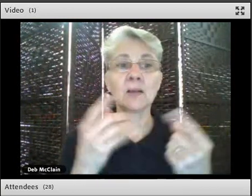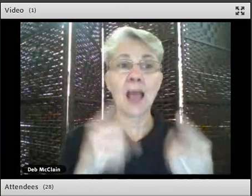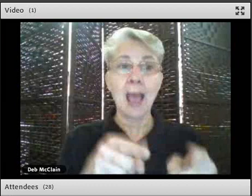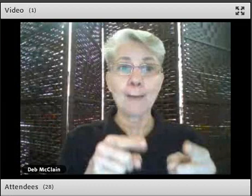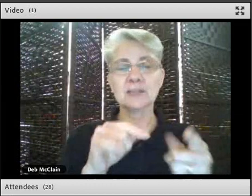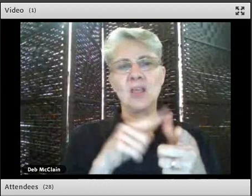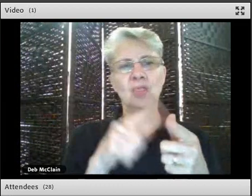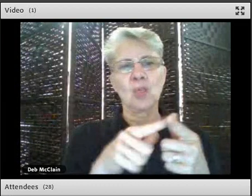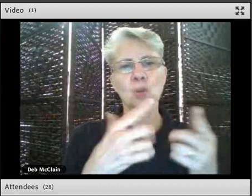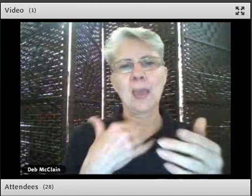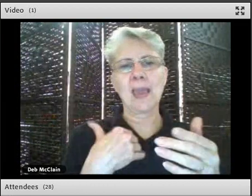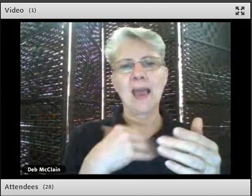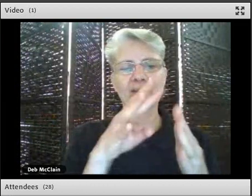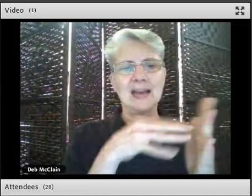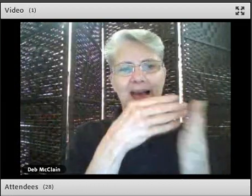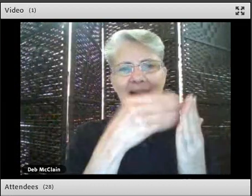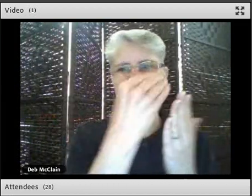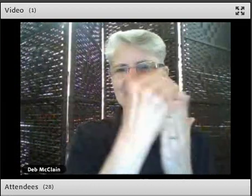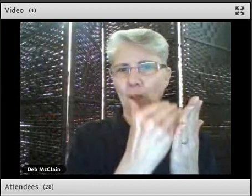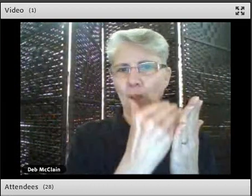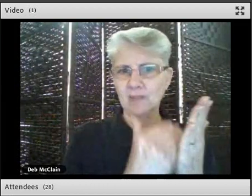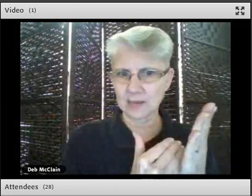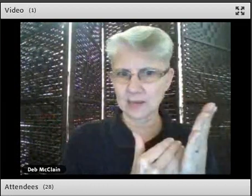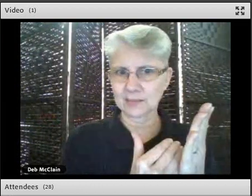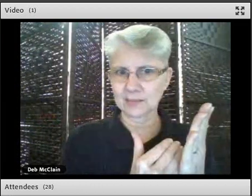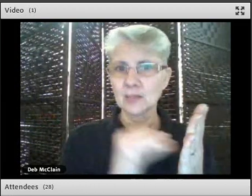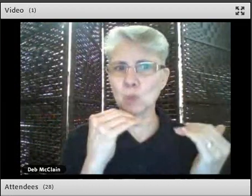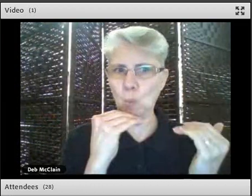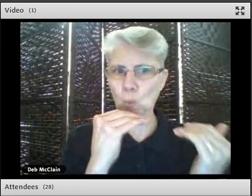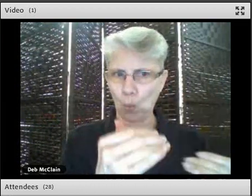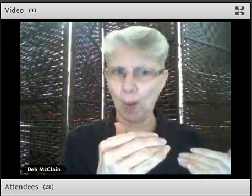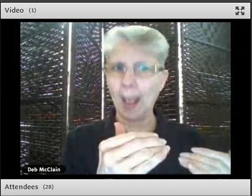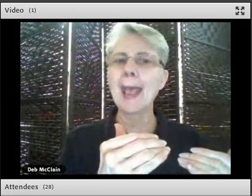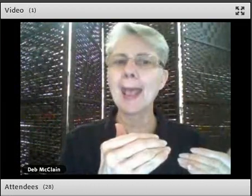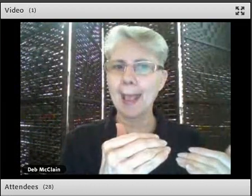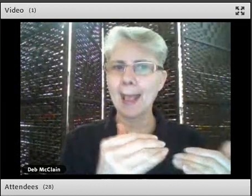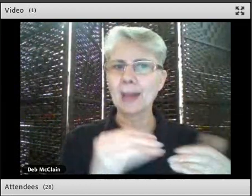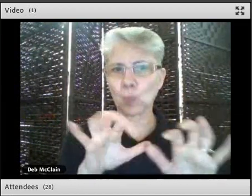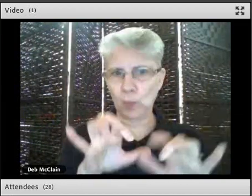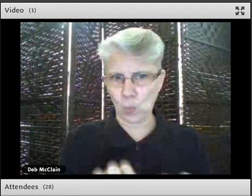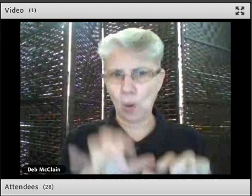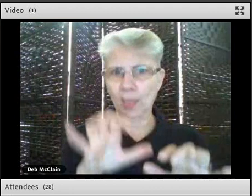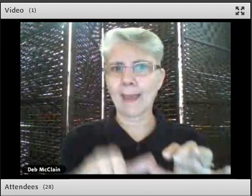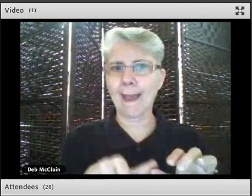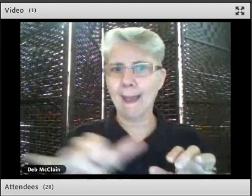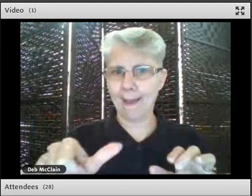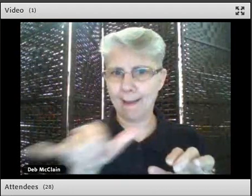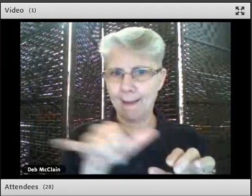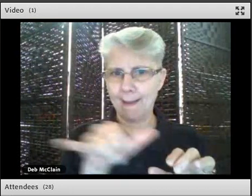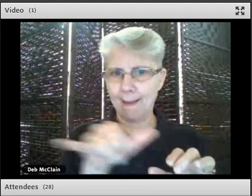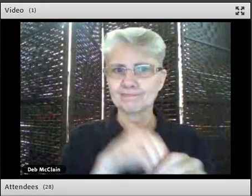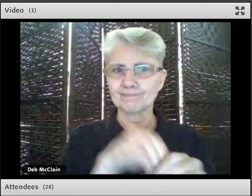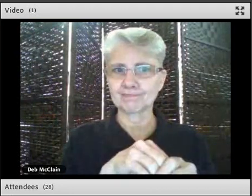In this case, each chapter is a work in its own right, which is why we've got them in a subfield T.